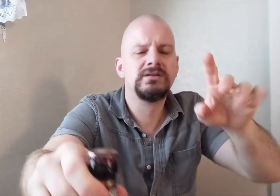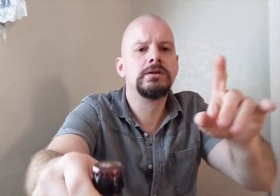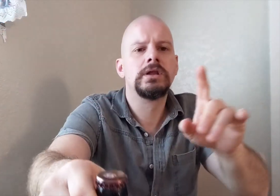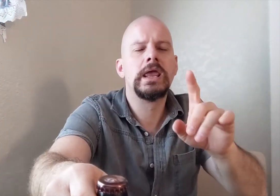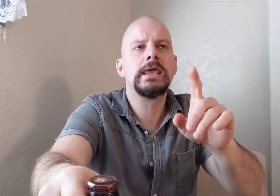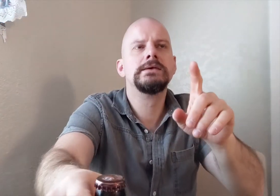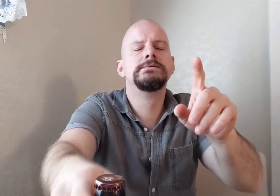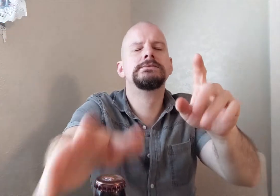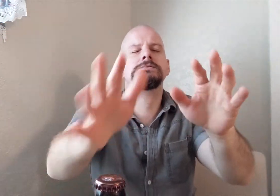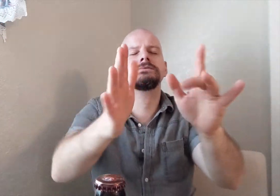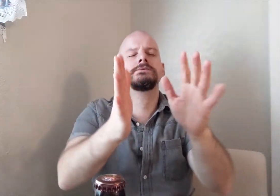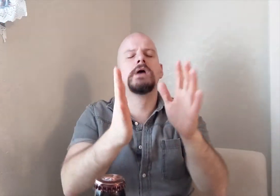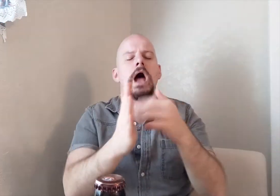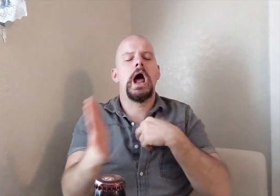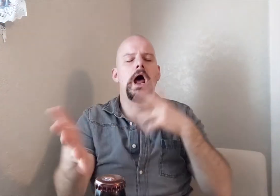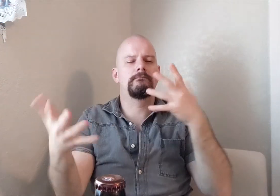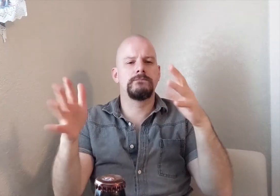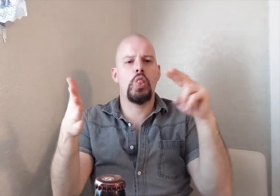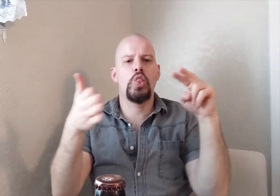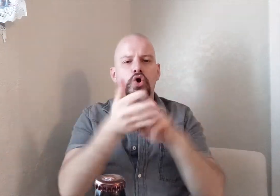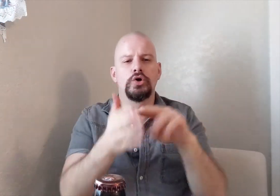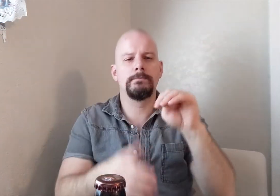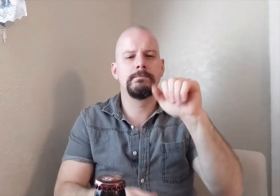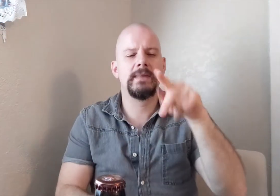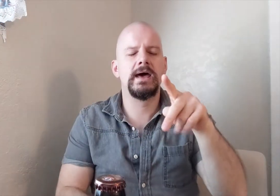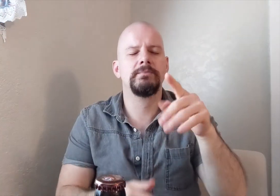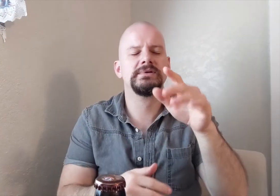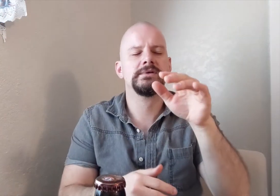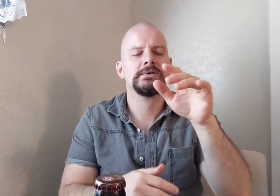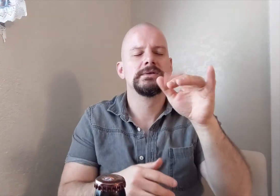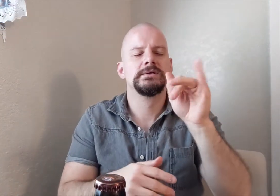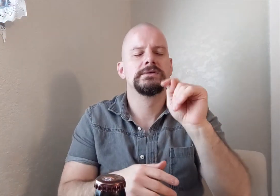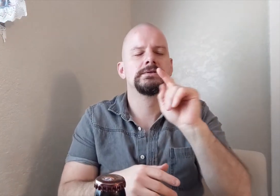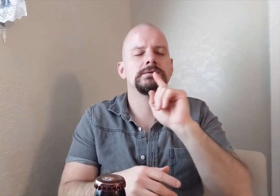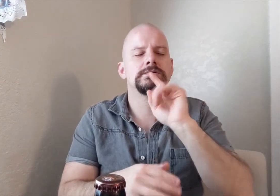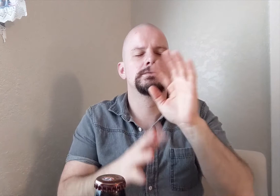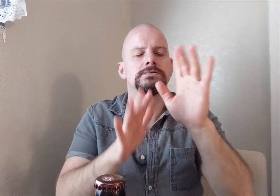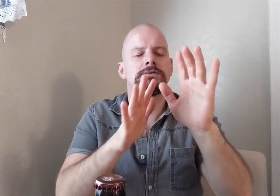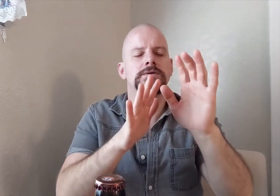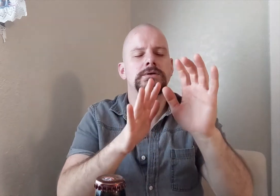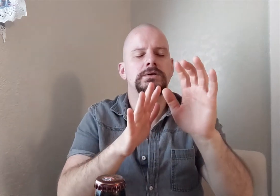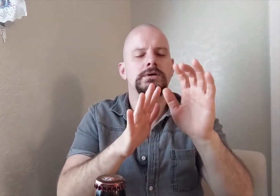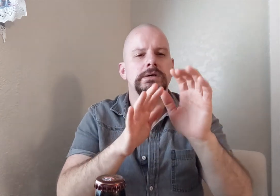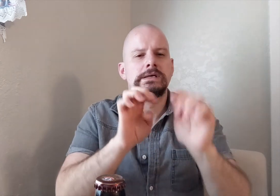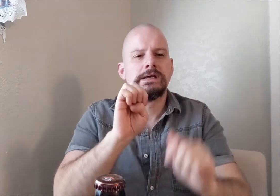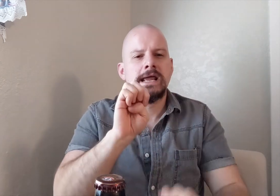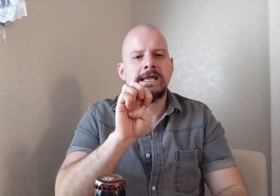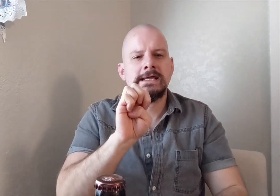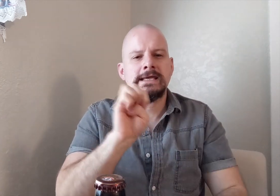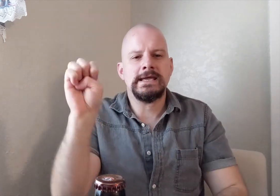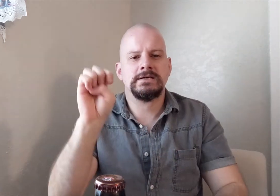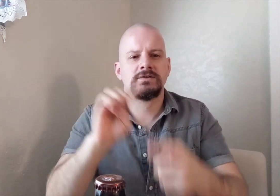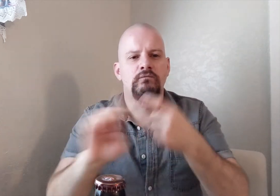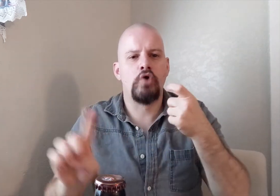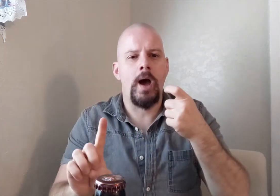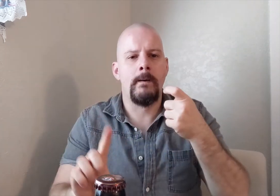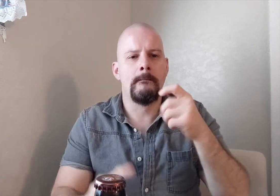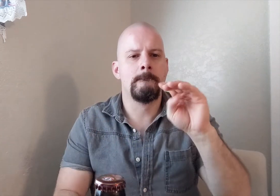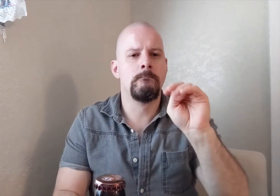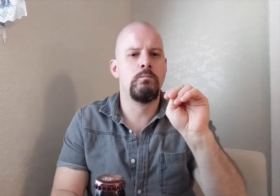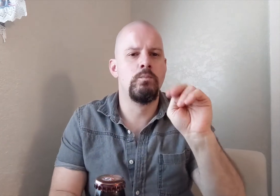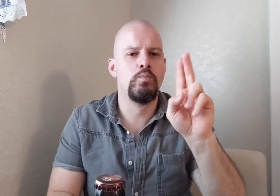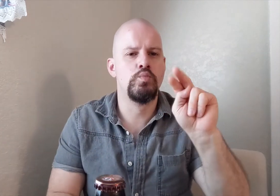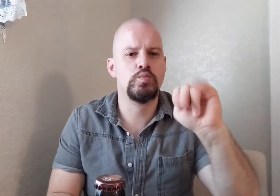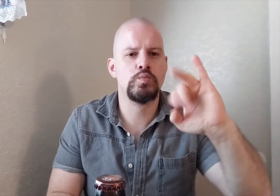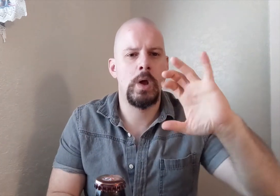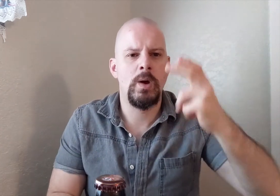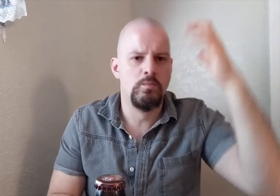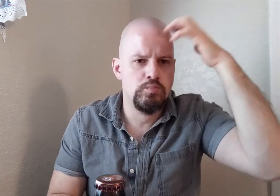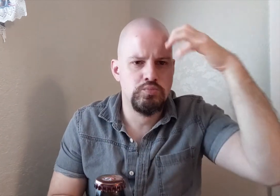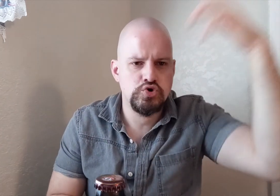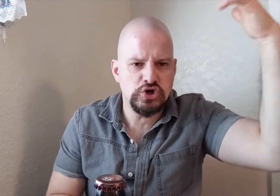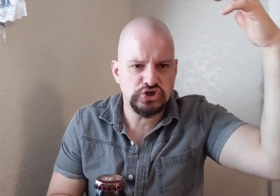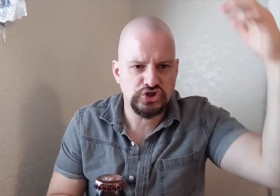I already checked the map, it's east from Munich.